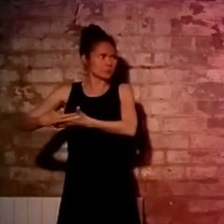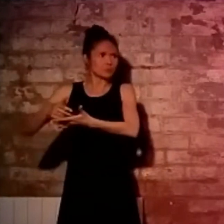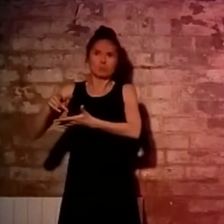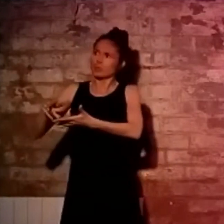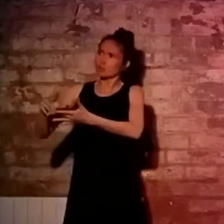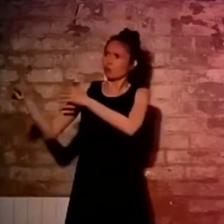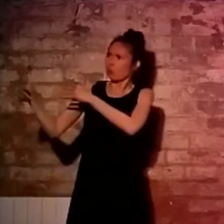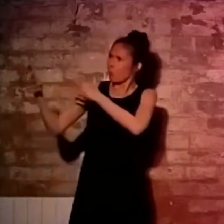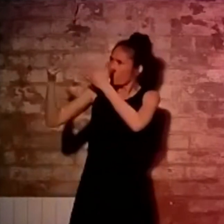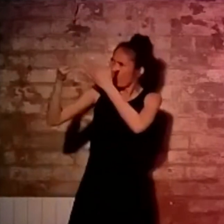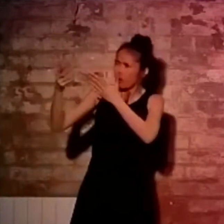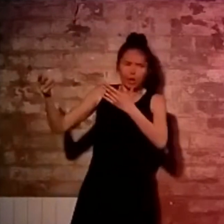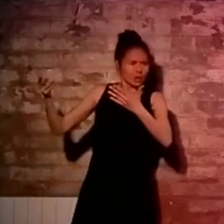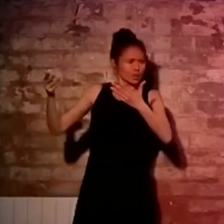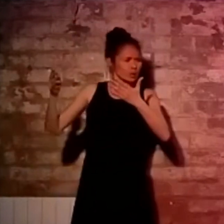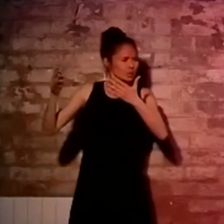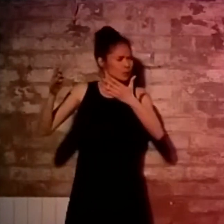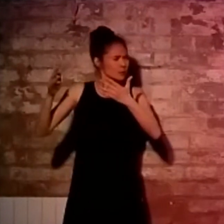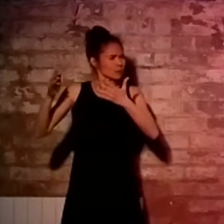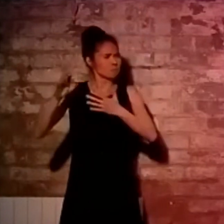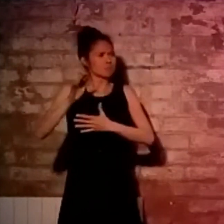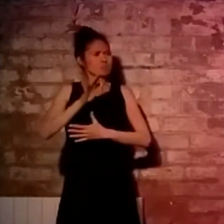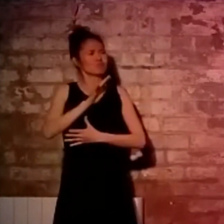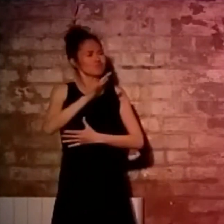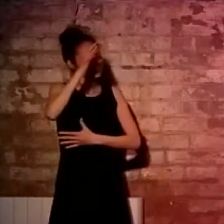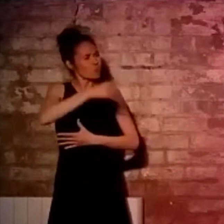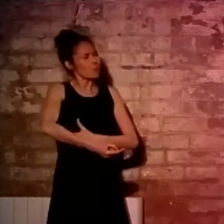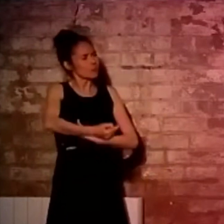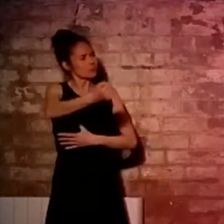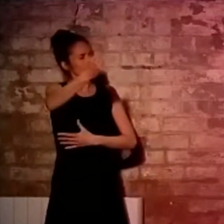Know ye not? Thou were once young.